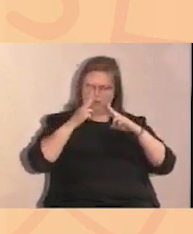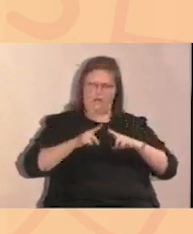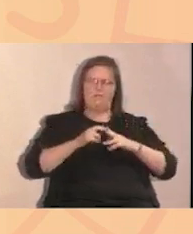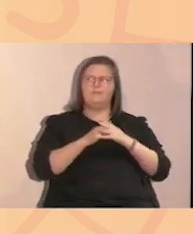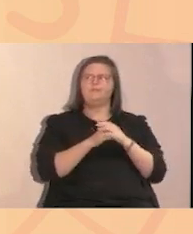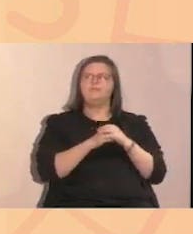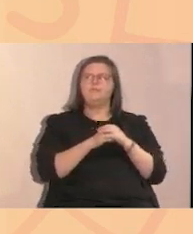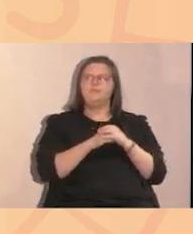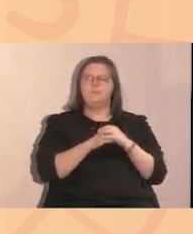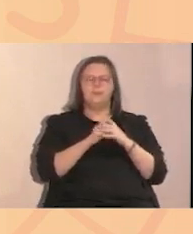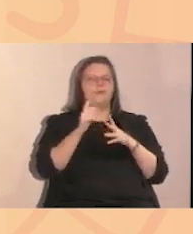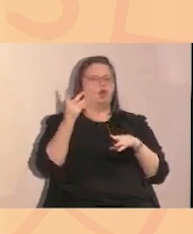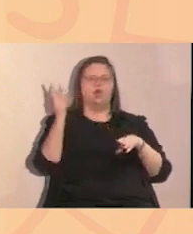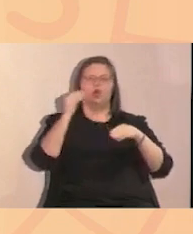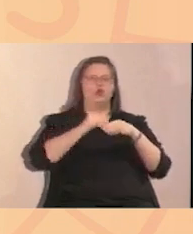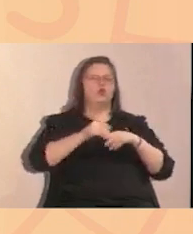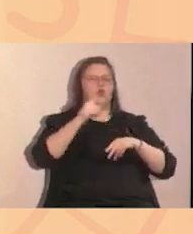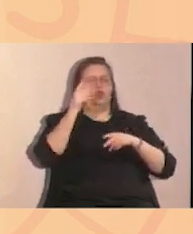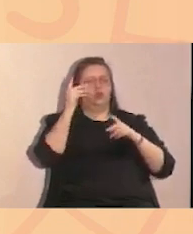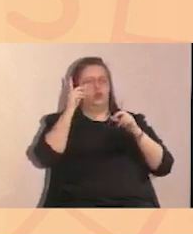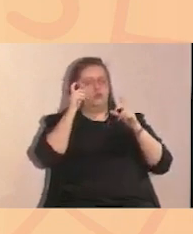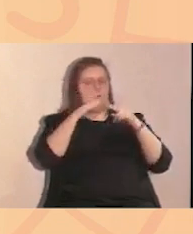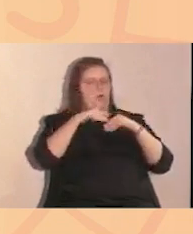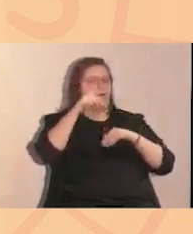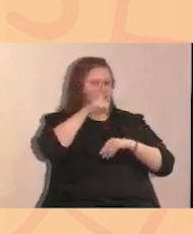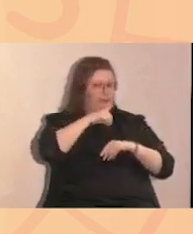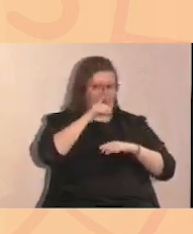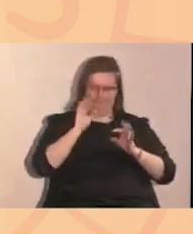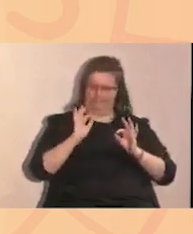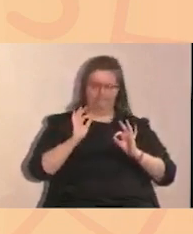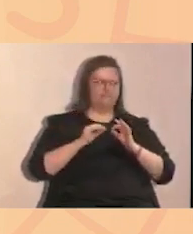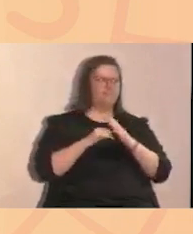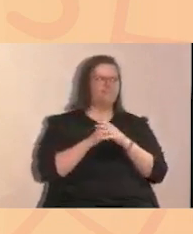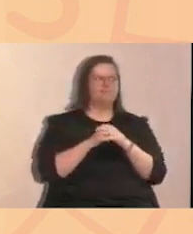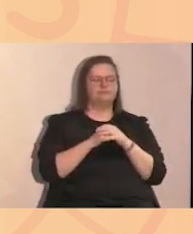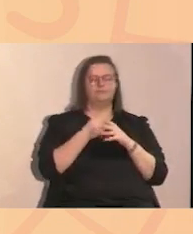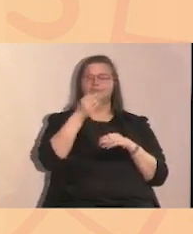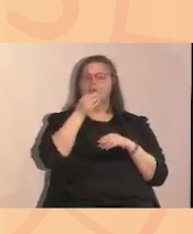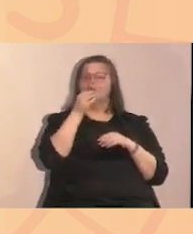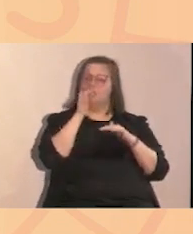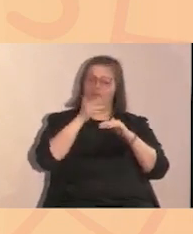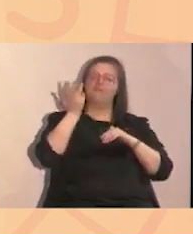But I have not included images of deceased people. So, a little about the future, about change,